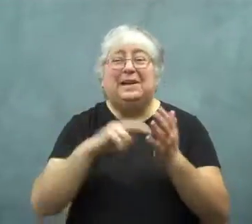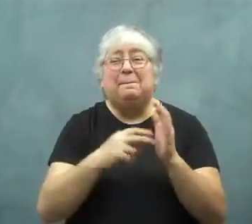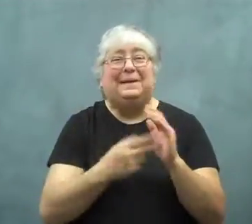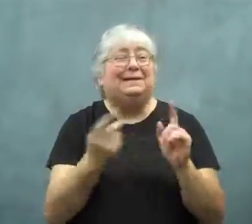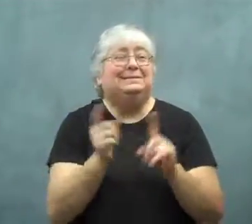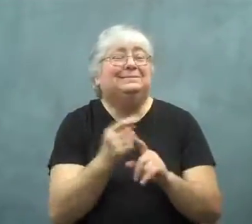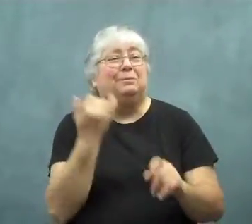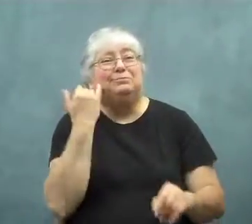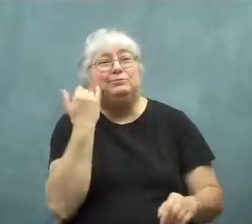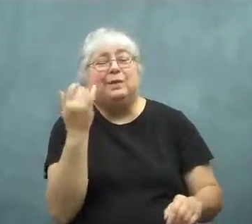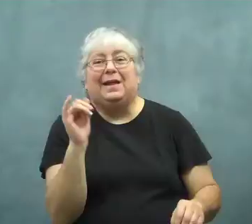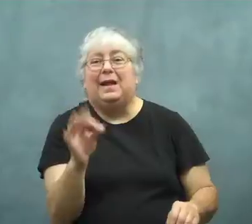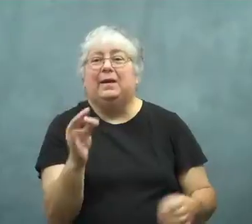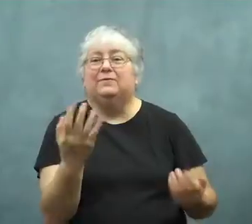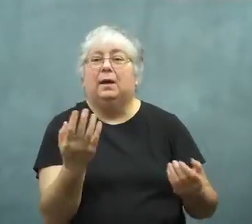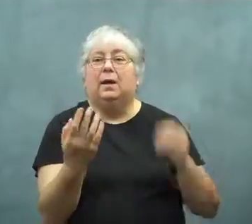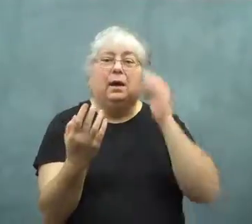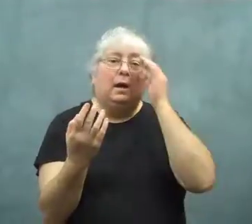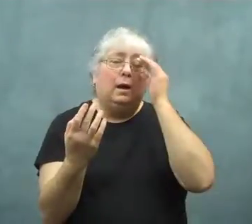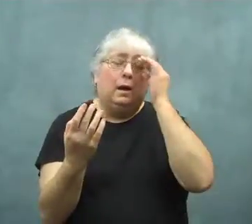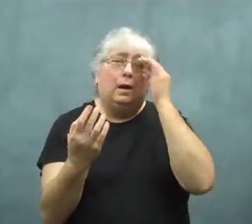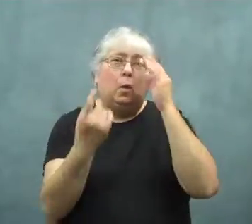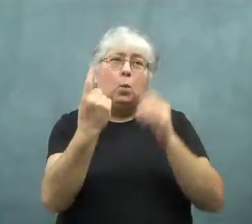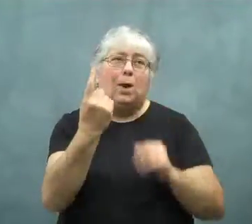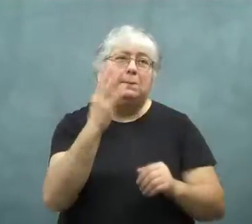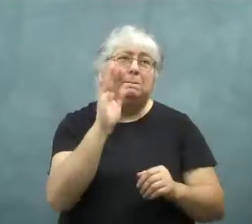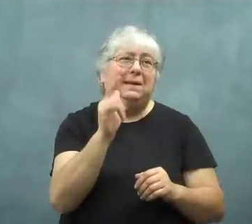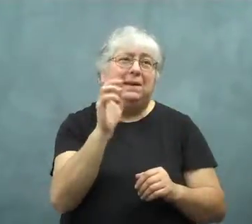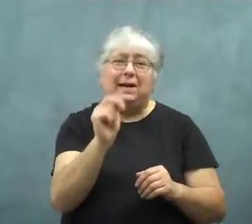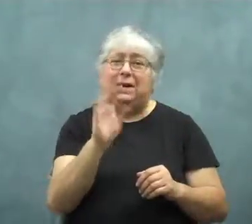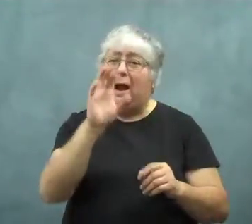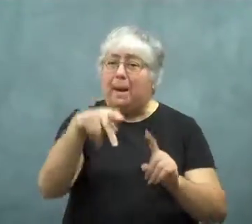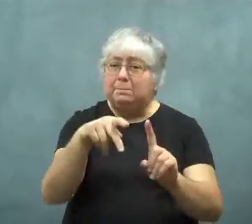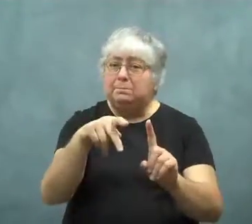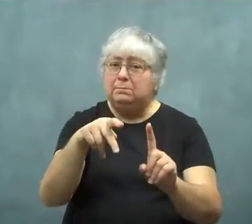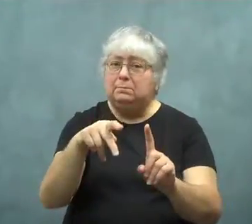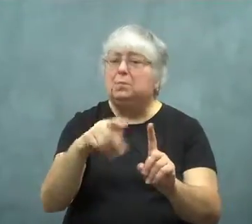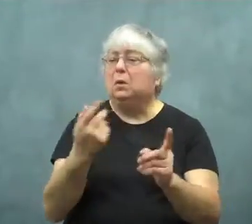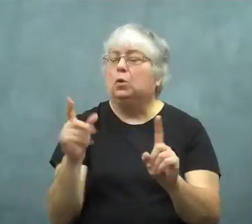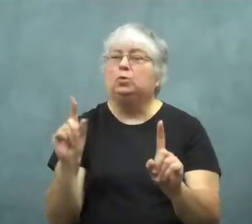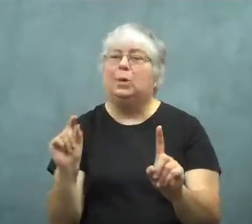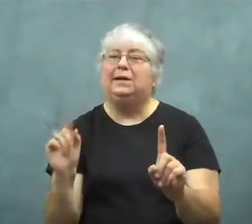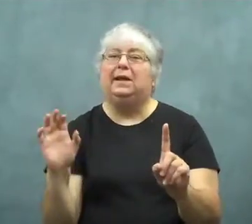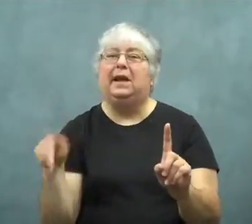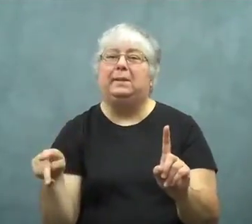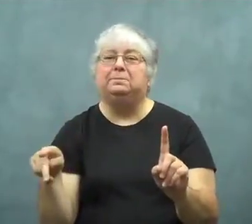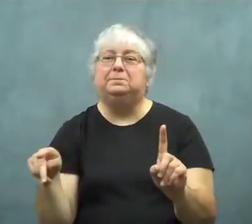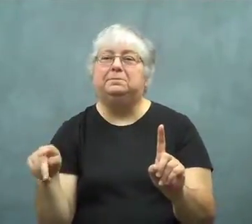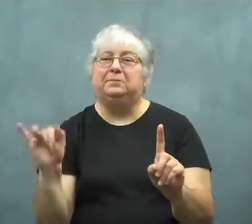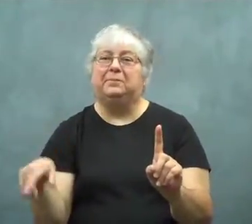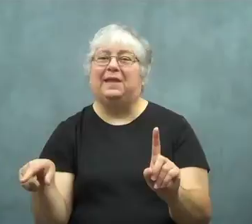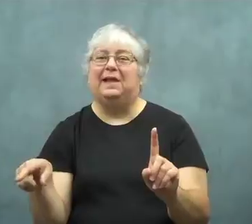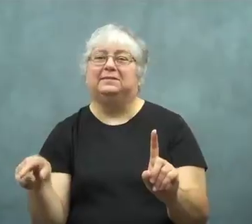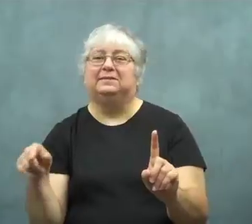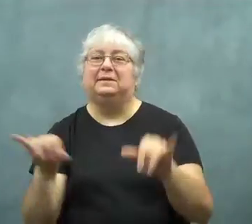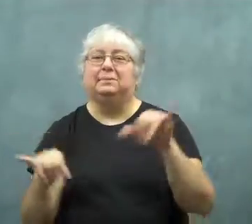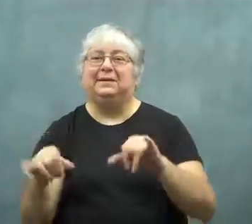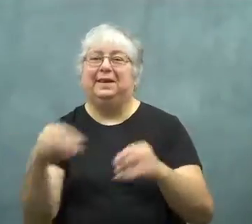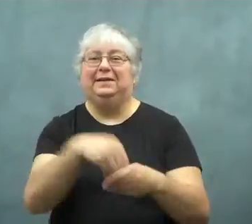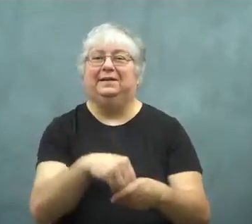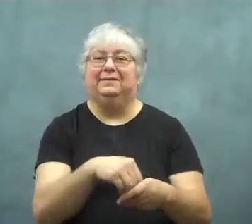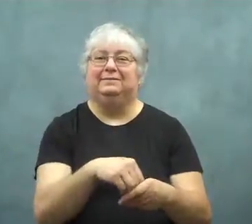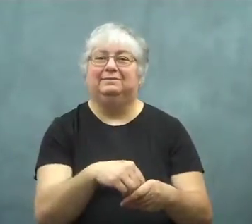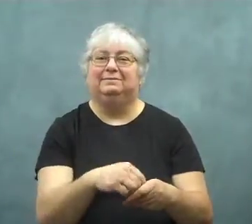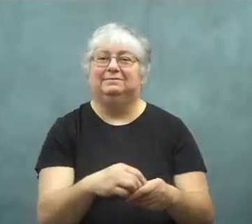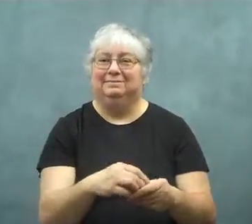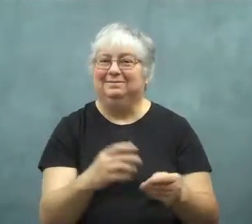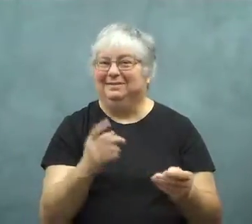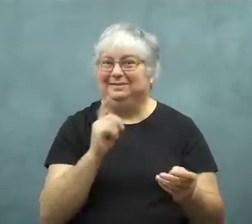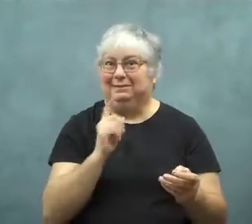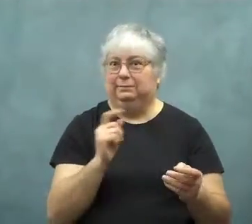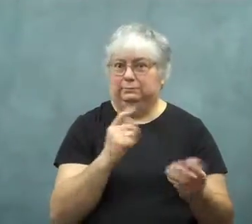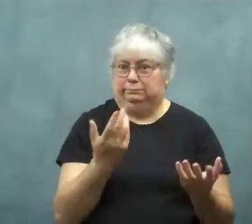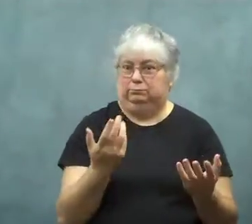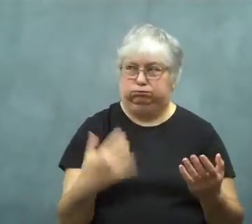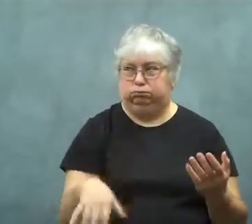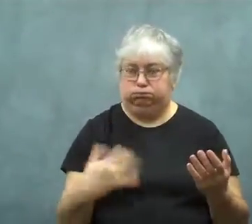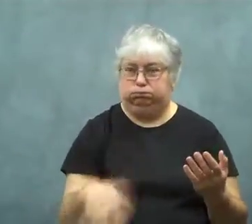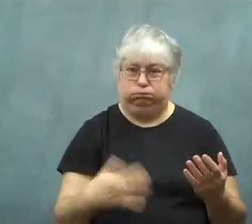For example, if you had a billion cups, only 20 would be the chemical.